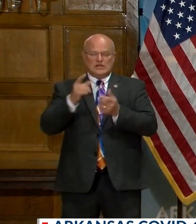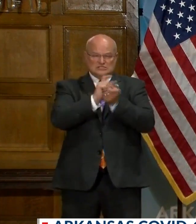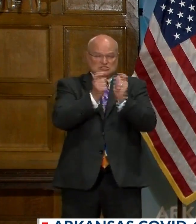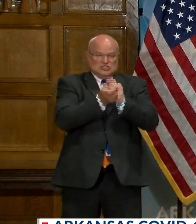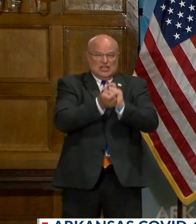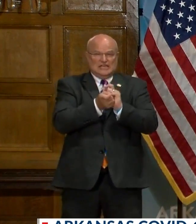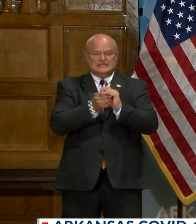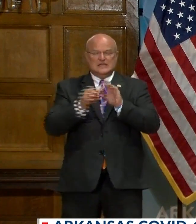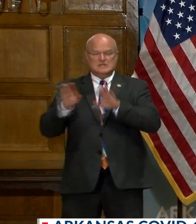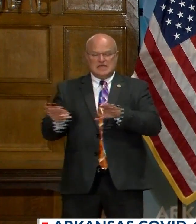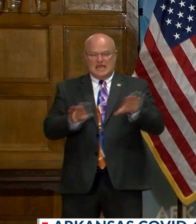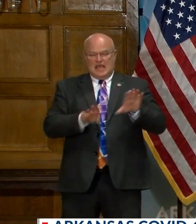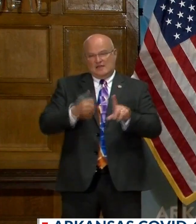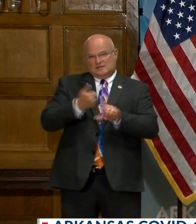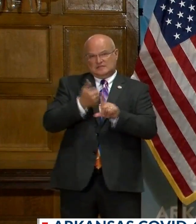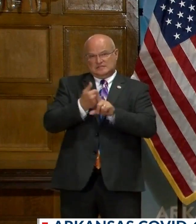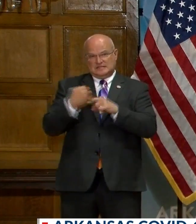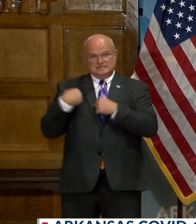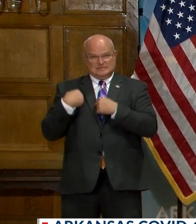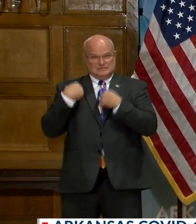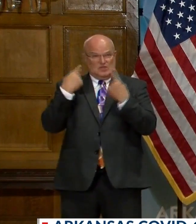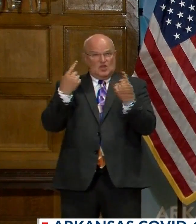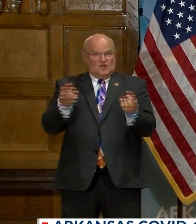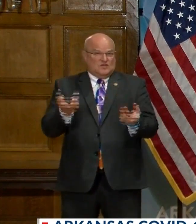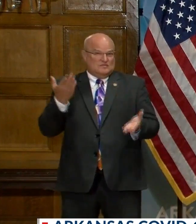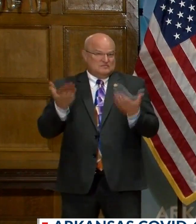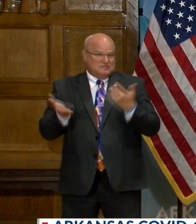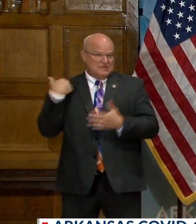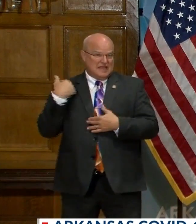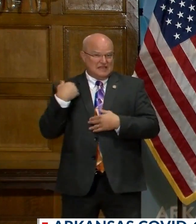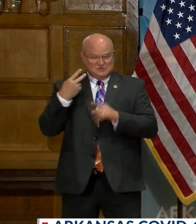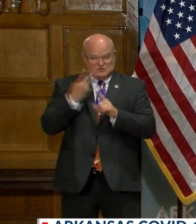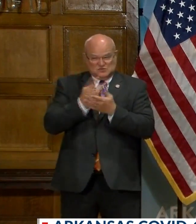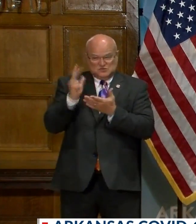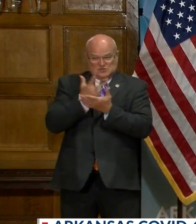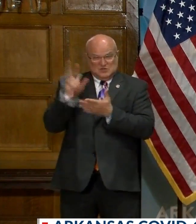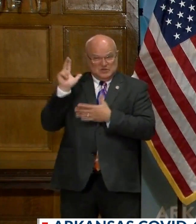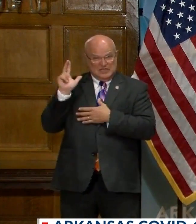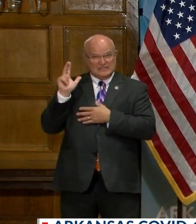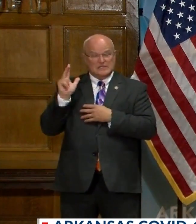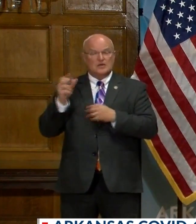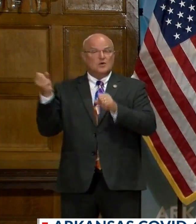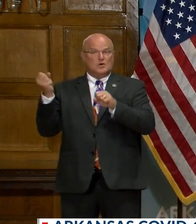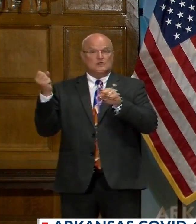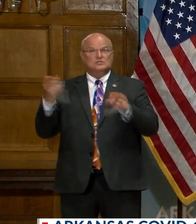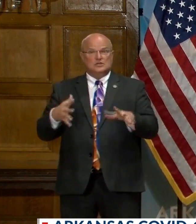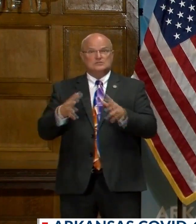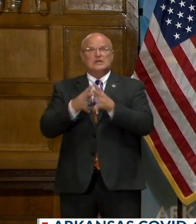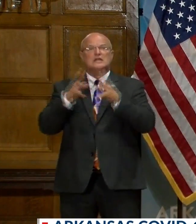WE ALSO TALKED ABOUT BEHAVIOR. A NUMBER OF THE GOVERNORS WENT THROUGH WHAT HAS CHANGED IN